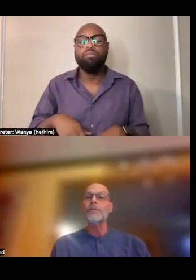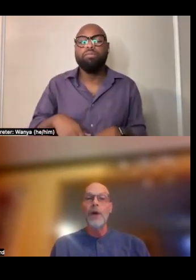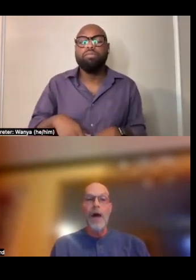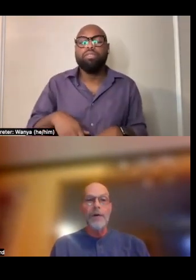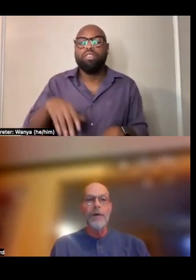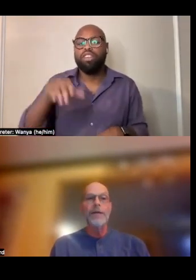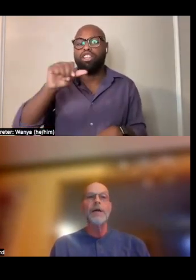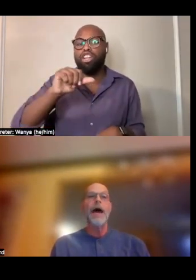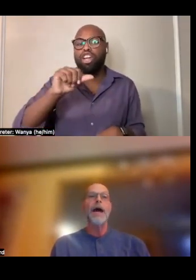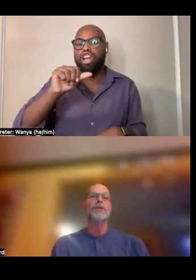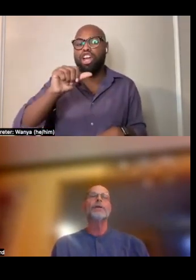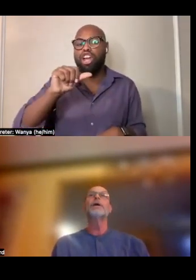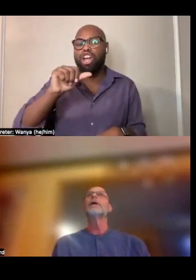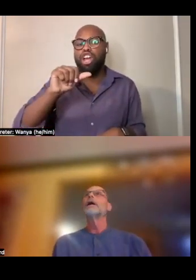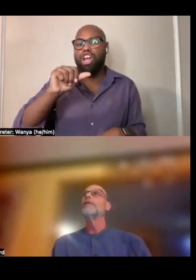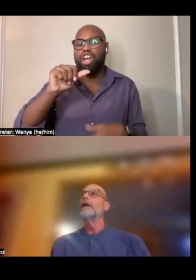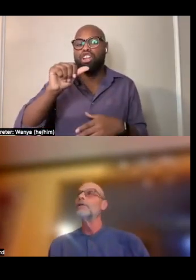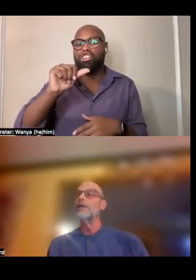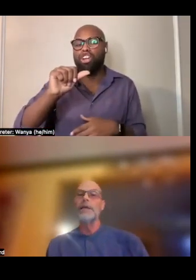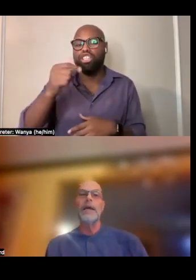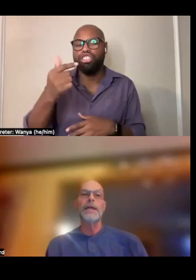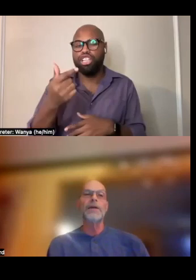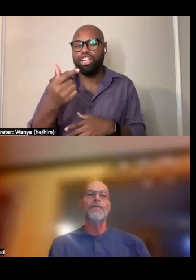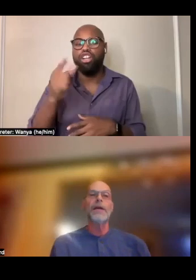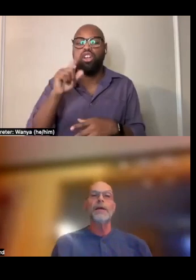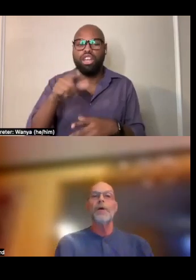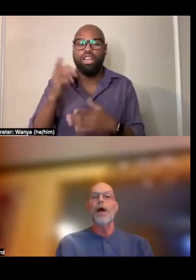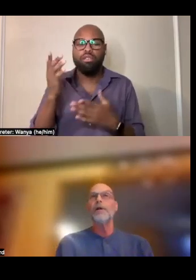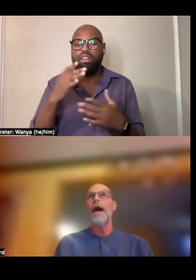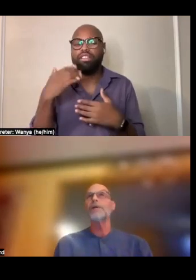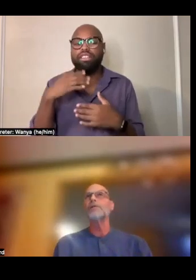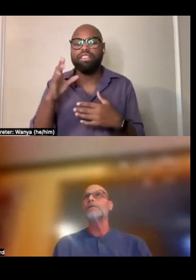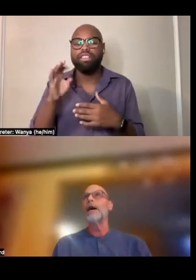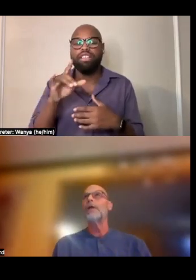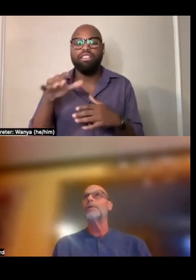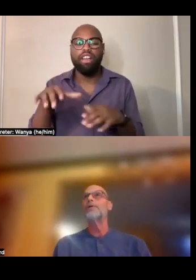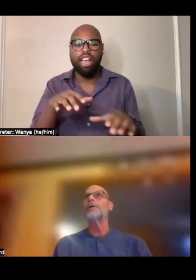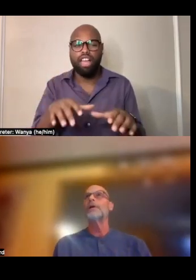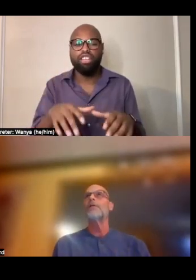There's a private right of action, and the AG can intervene in private actions that appear to be